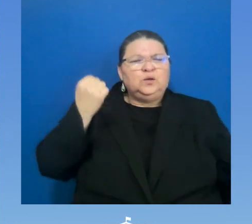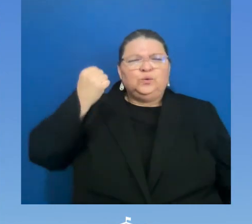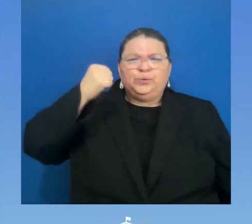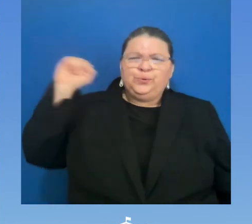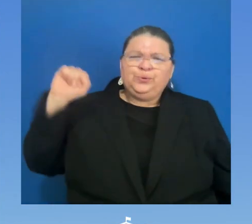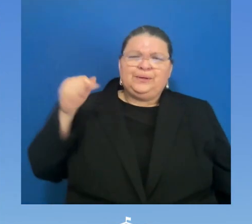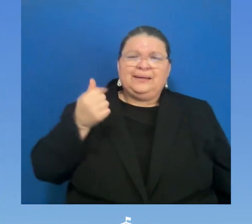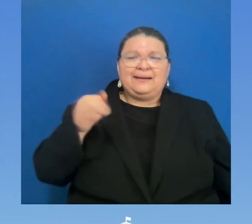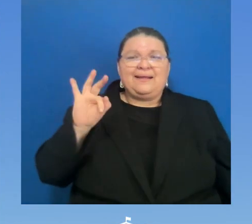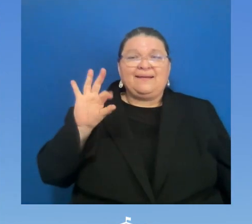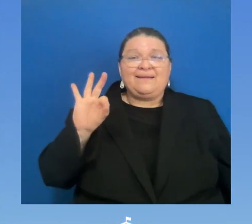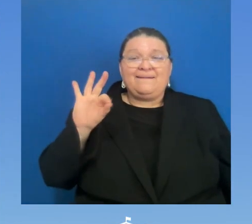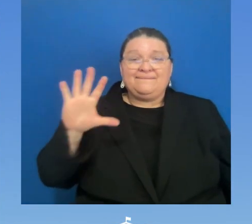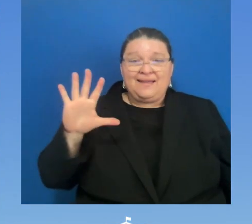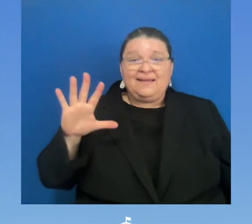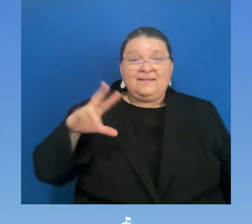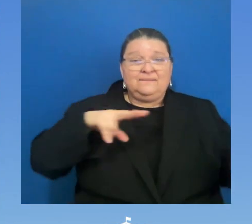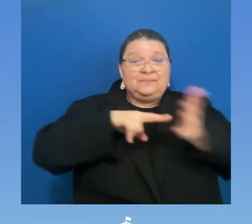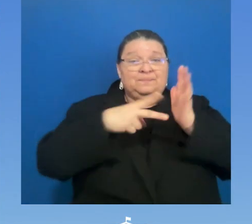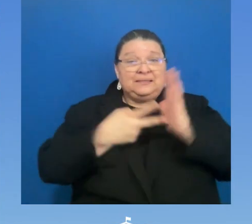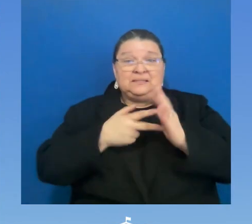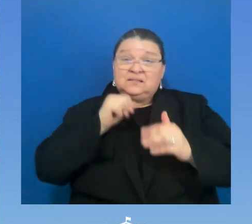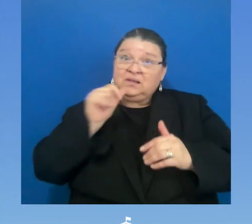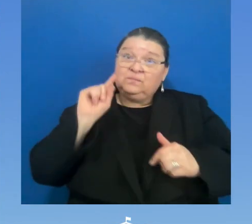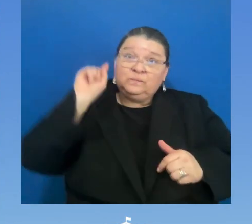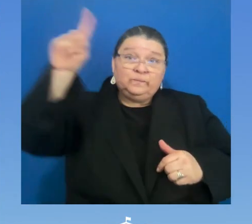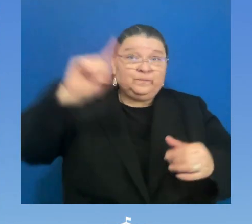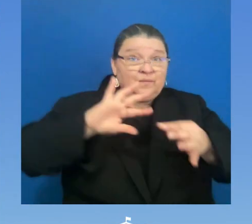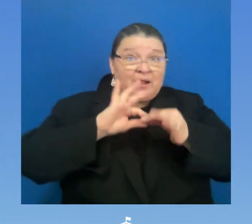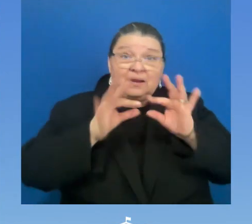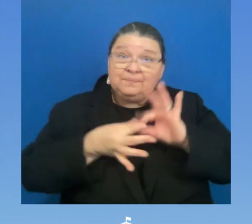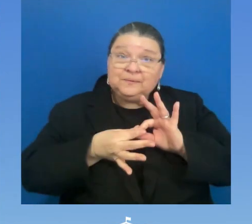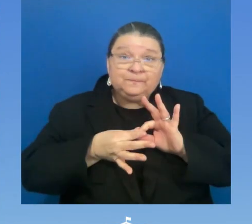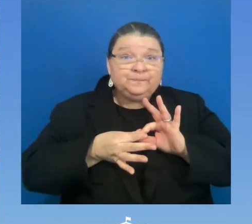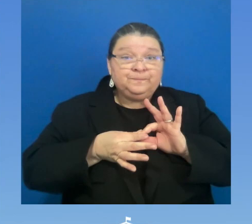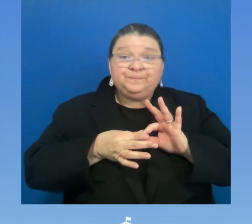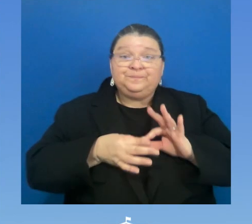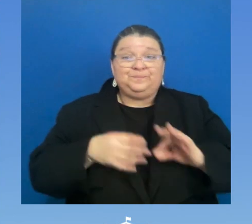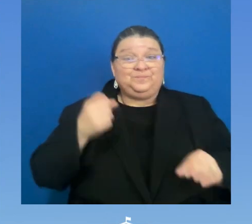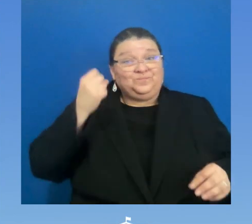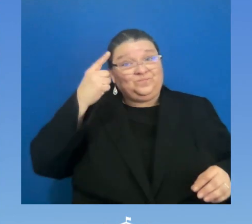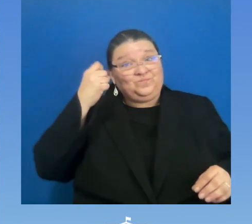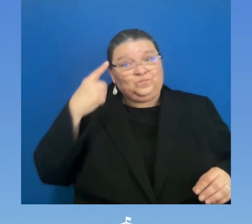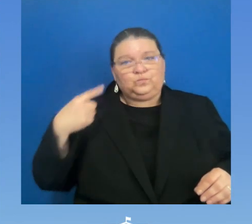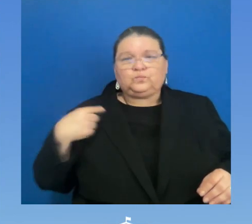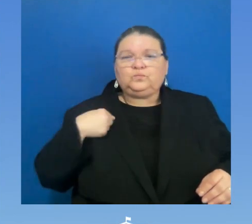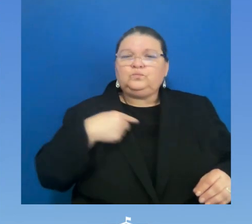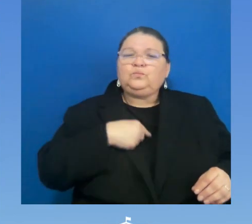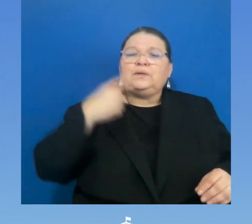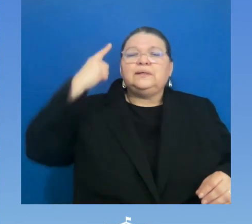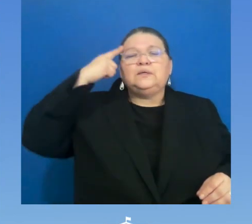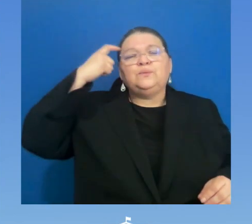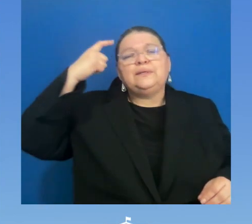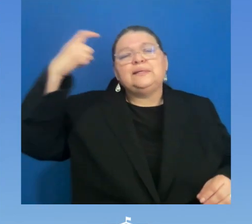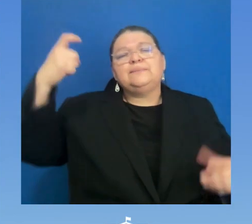For me, I wanted to be an Olympian since I was eight. So, putting my name out there to potentially lose my opportunity -- The Vice President: Right.